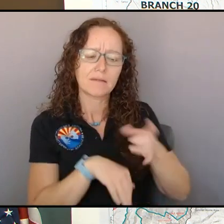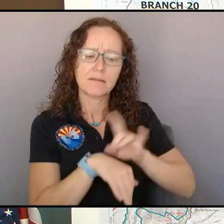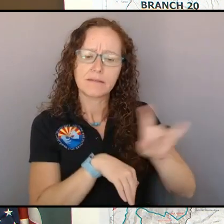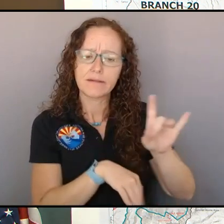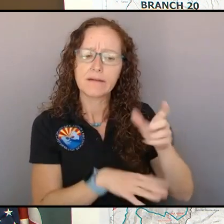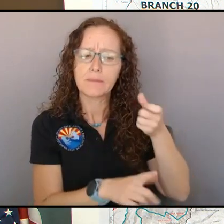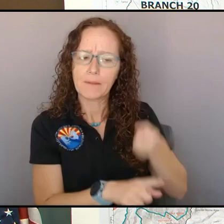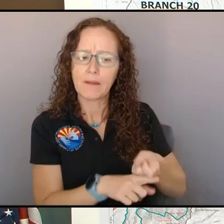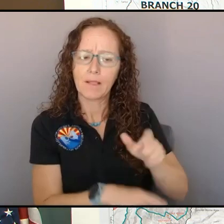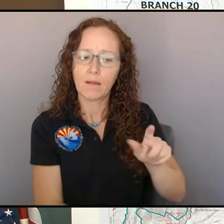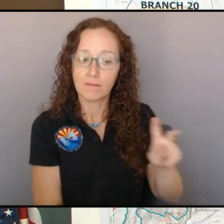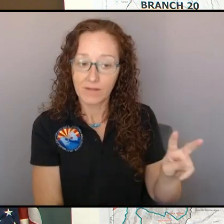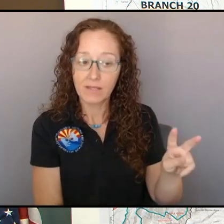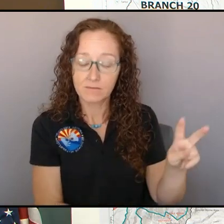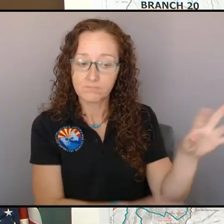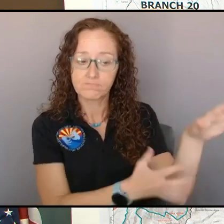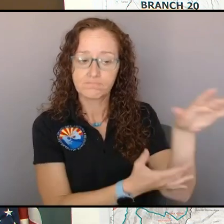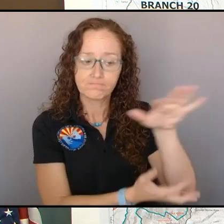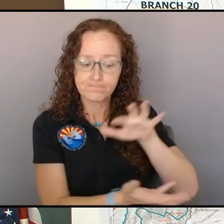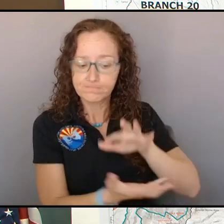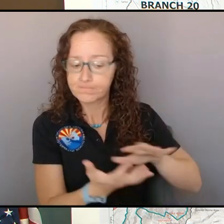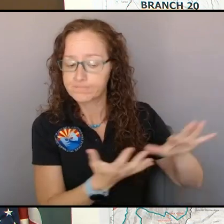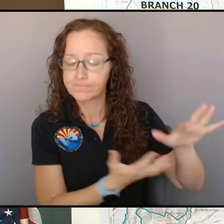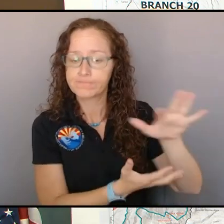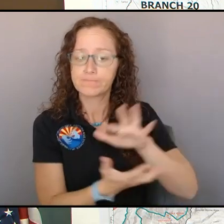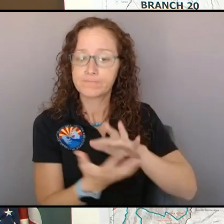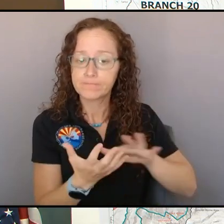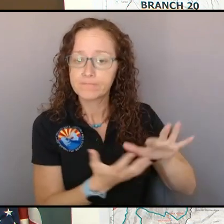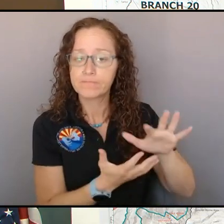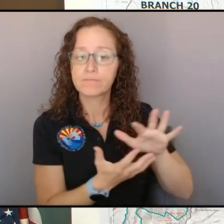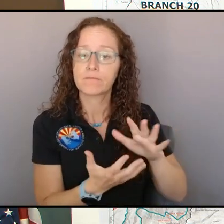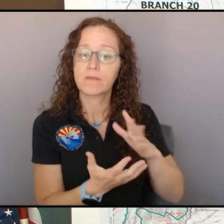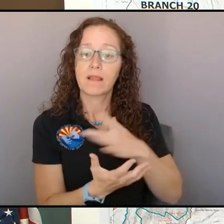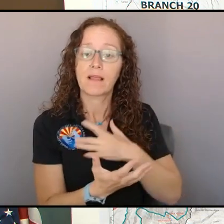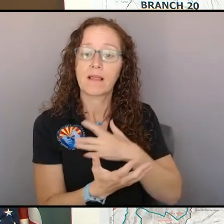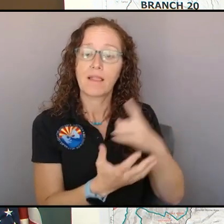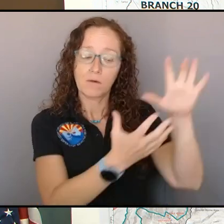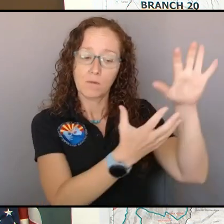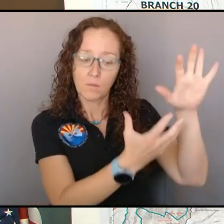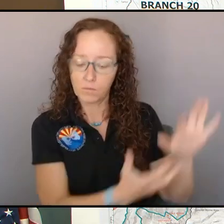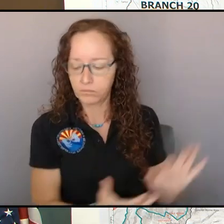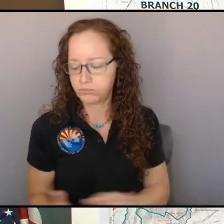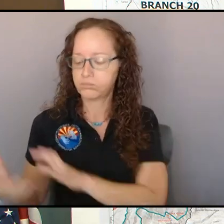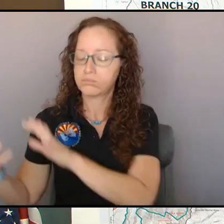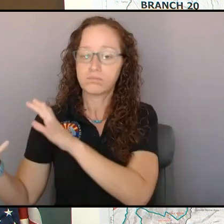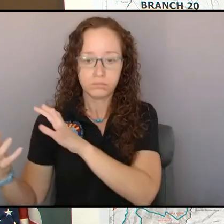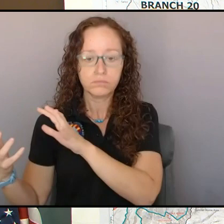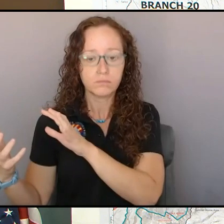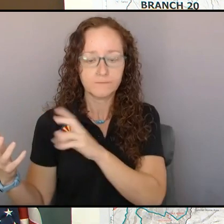remember with these types of fronts, they like to surge southward and westward. So, it took a turn as it got up into